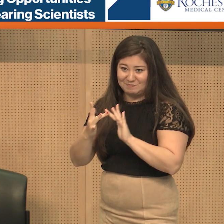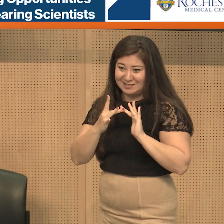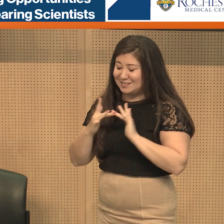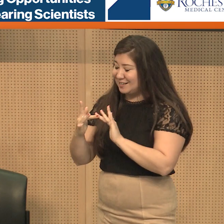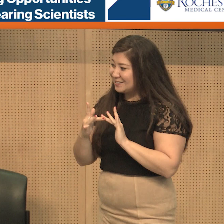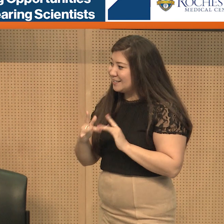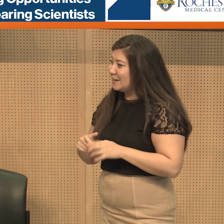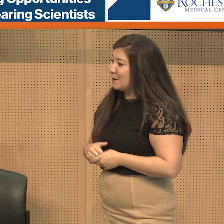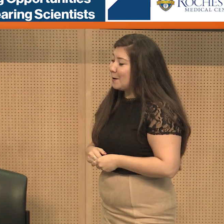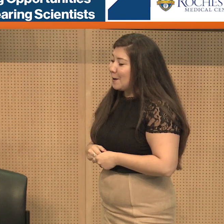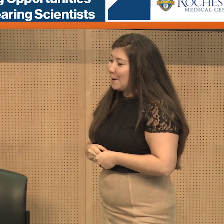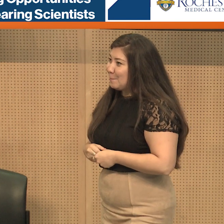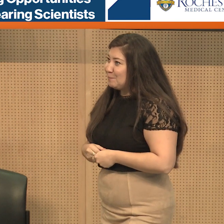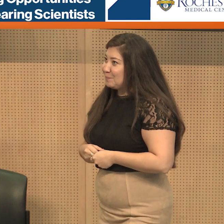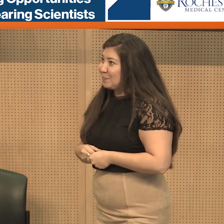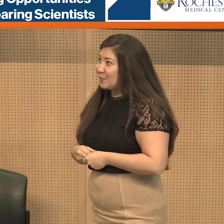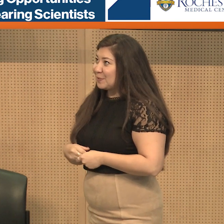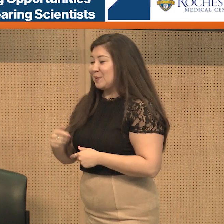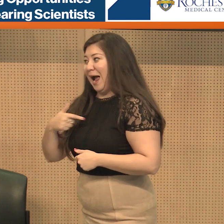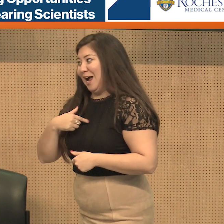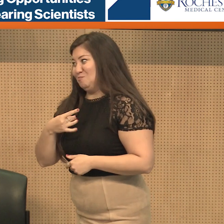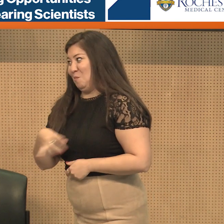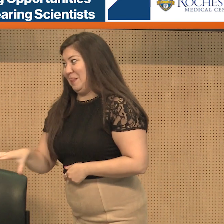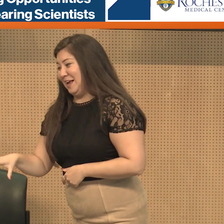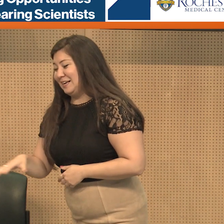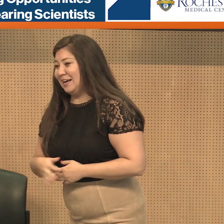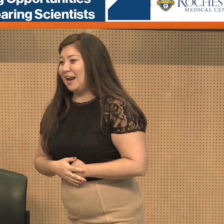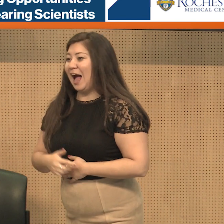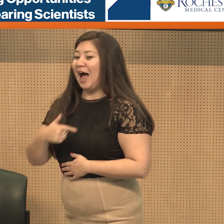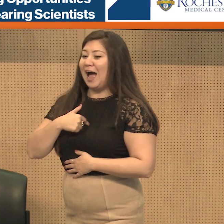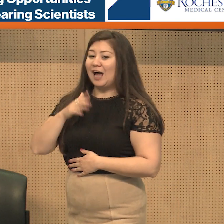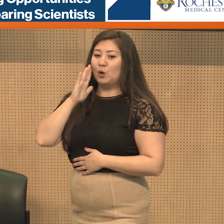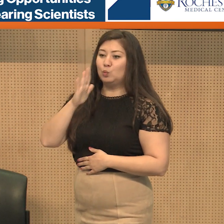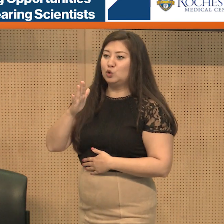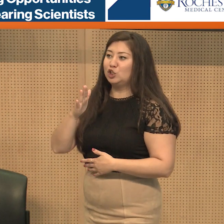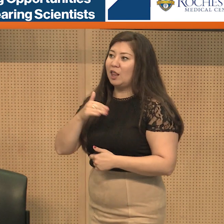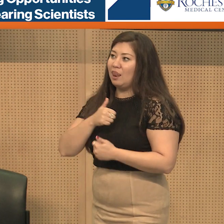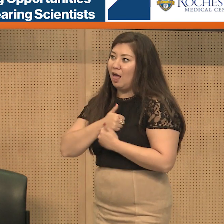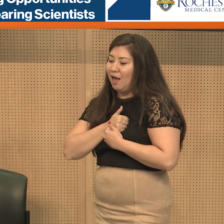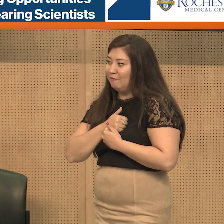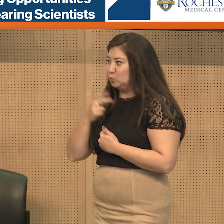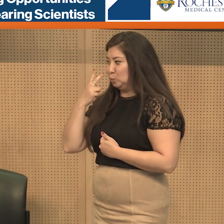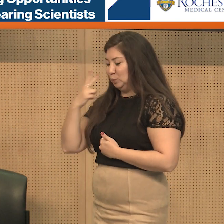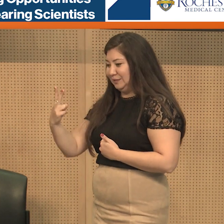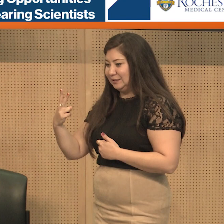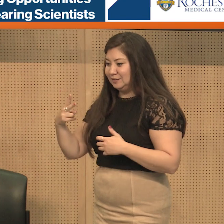There are several websites out there right now. Some I don't like.